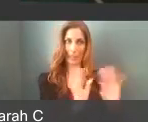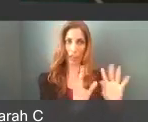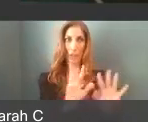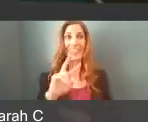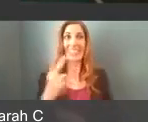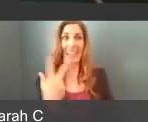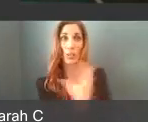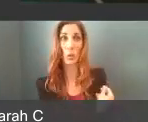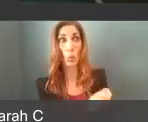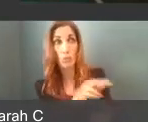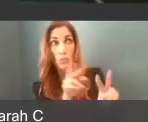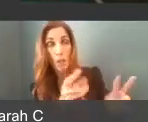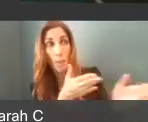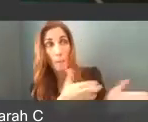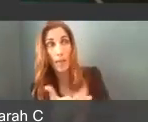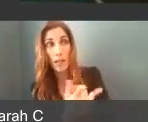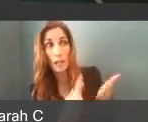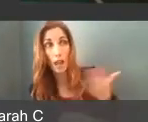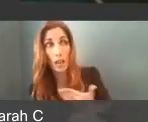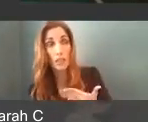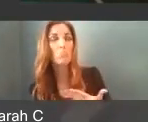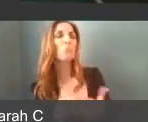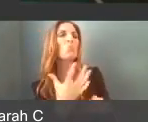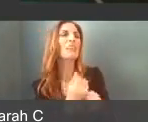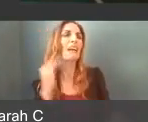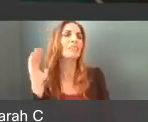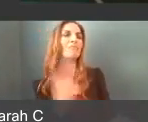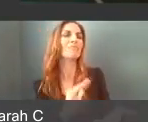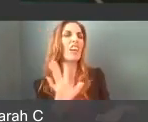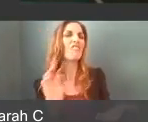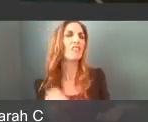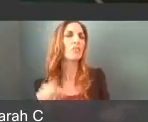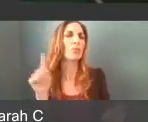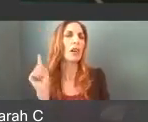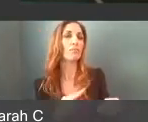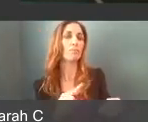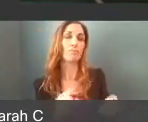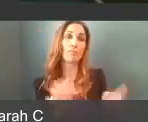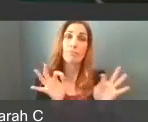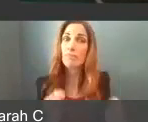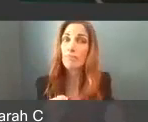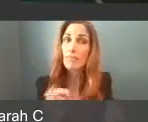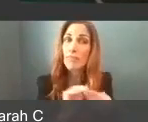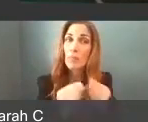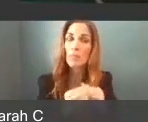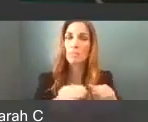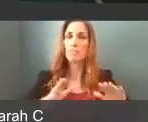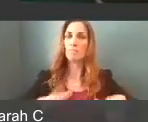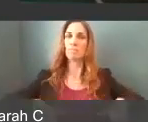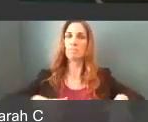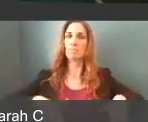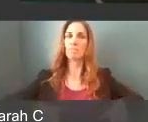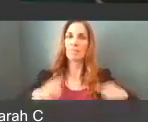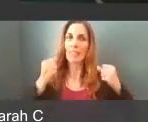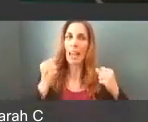but we do not yet have a firm number on how many doses we will actually receive